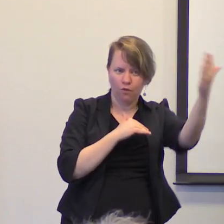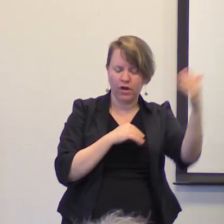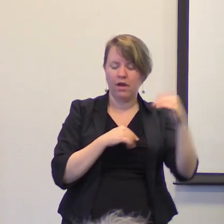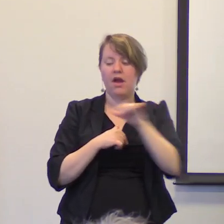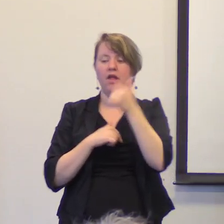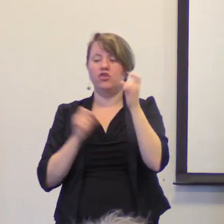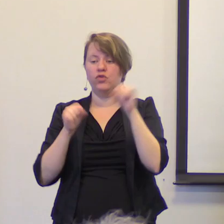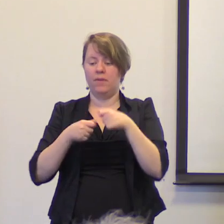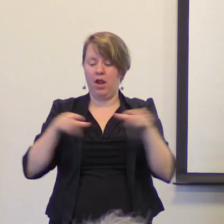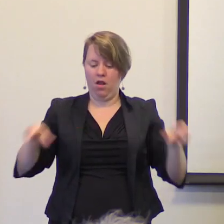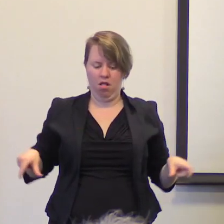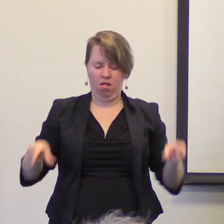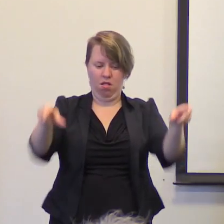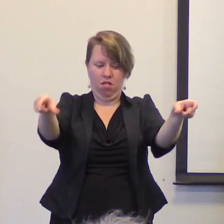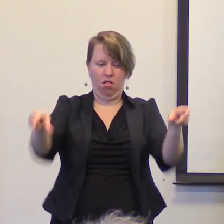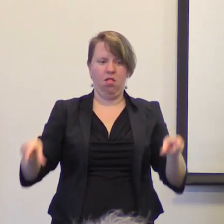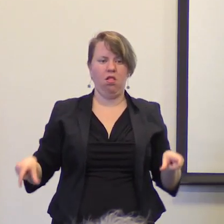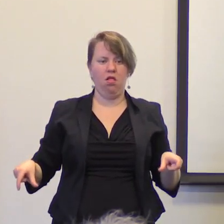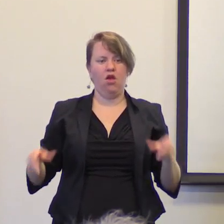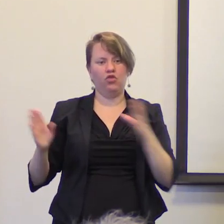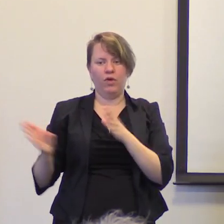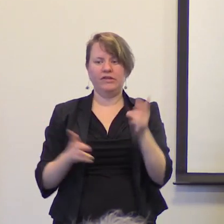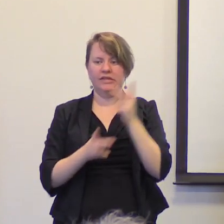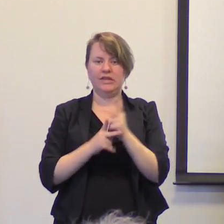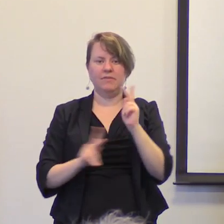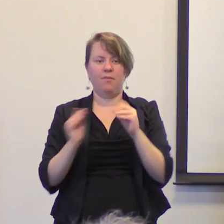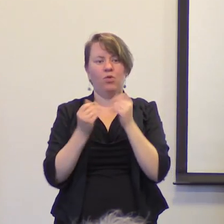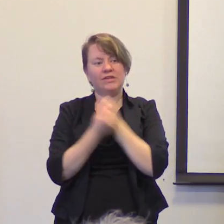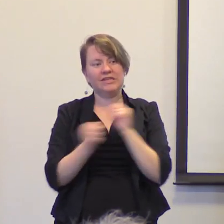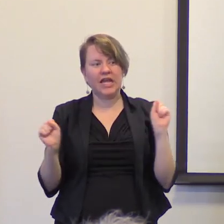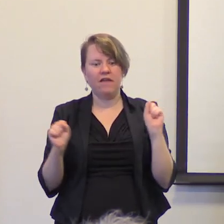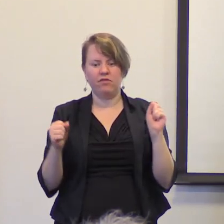make shoulders on the road and just ways to keep people safe that are baked right in.